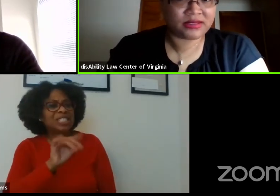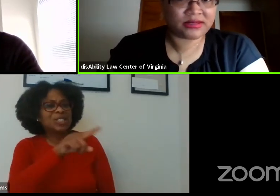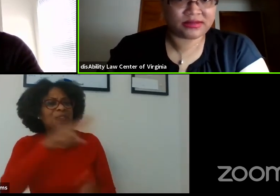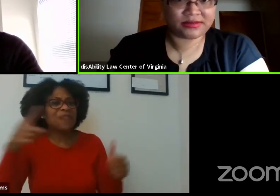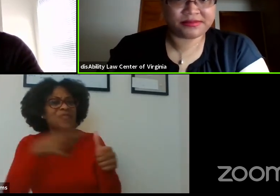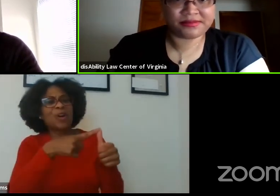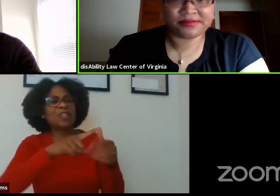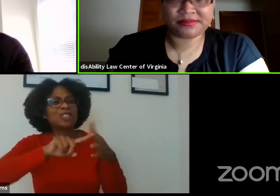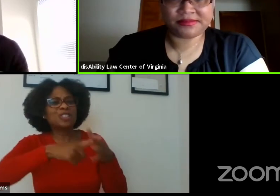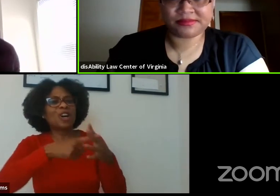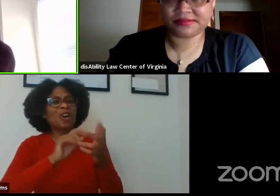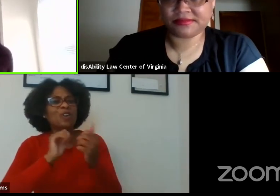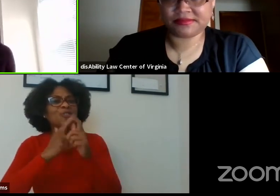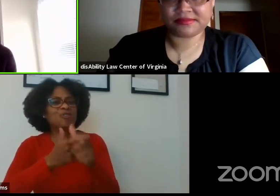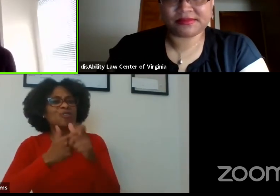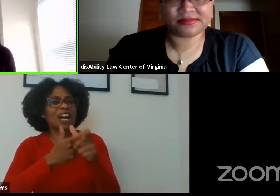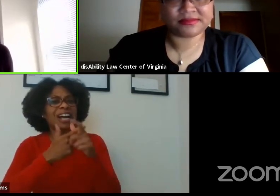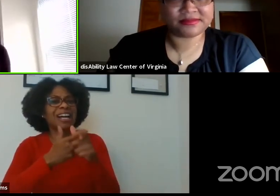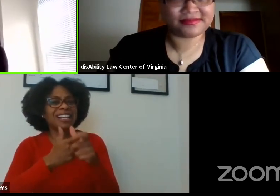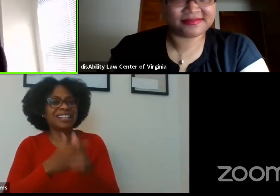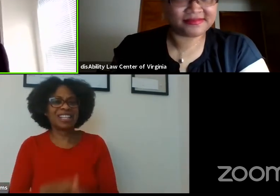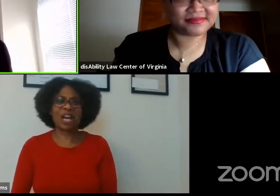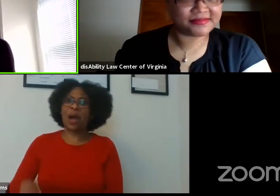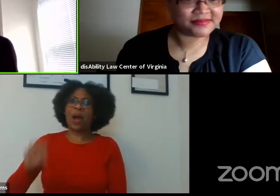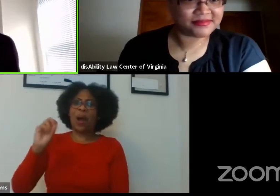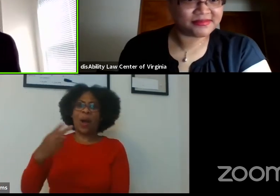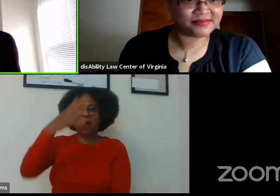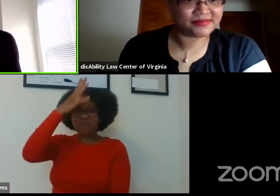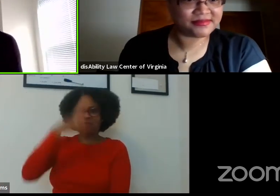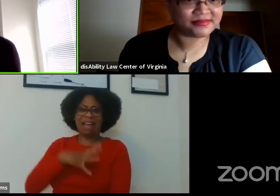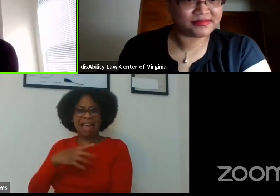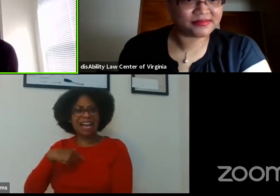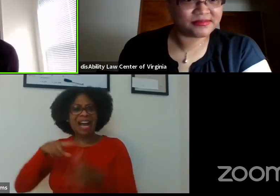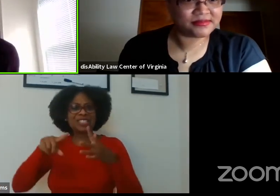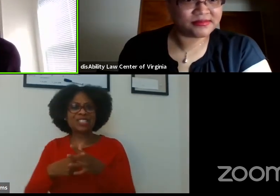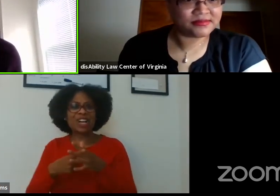Oh, man, I started running in